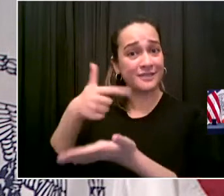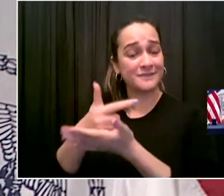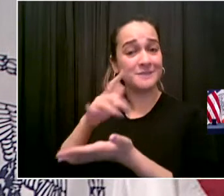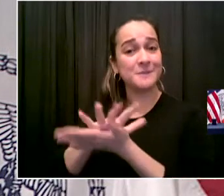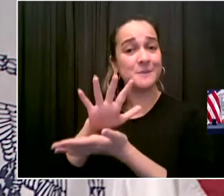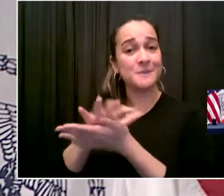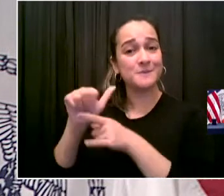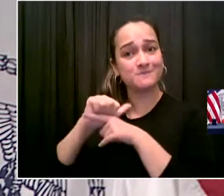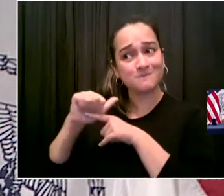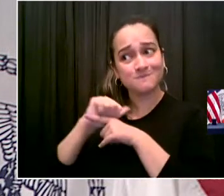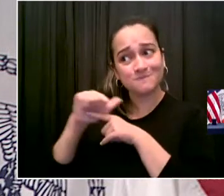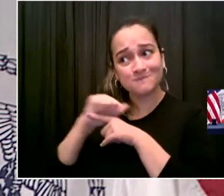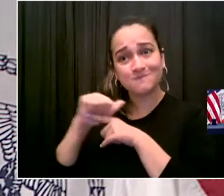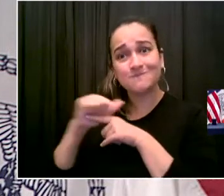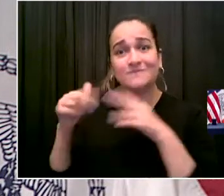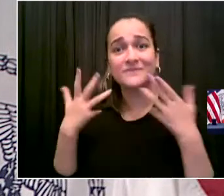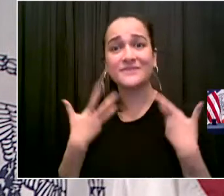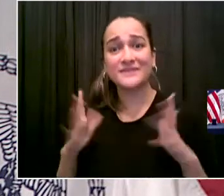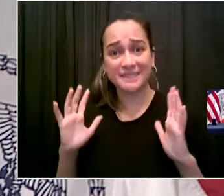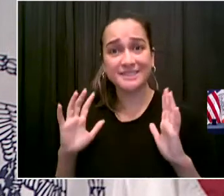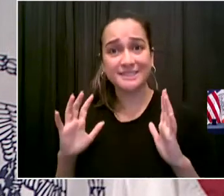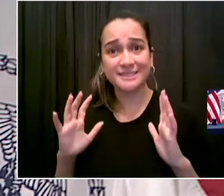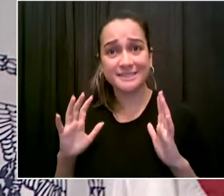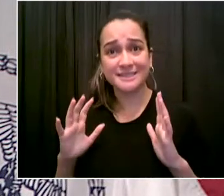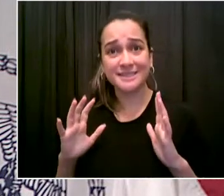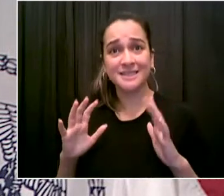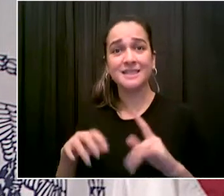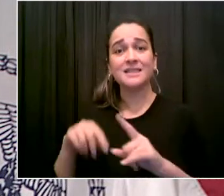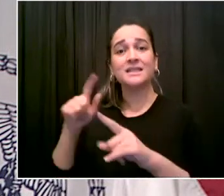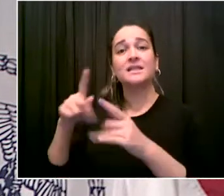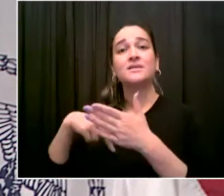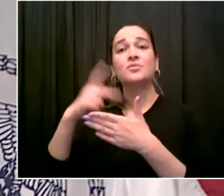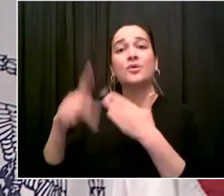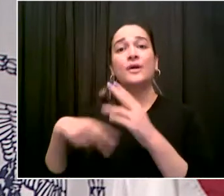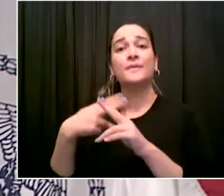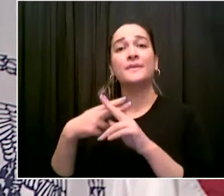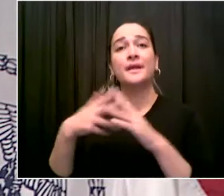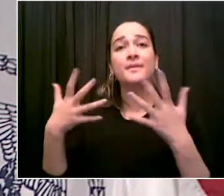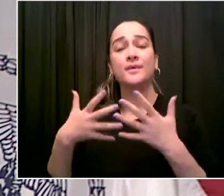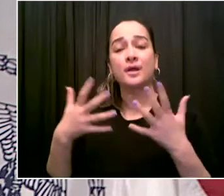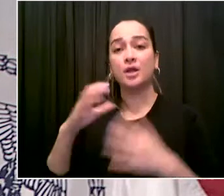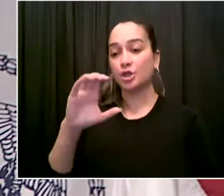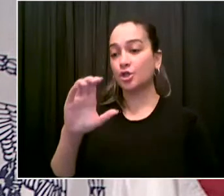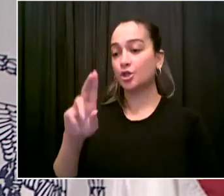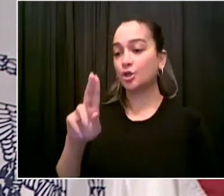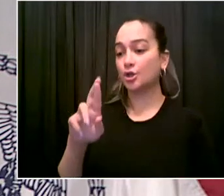RIGHT NOW SO WE WL ILHAVE DOUBLE THE NUMBER OF CURE VIOLENCE